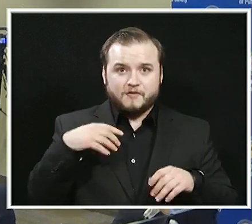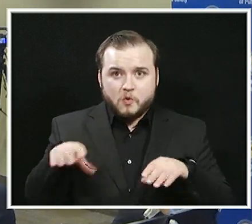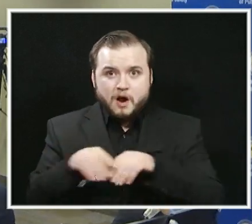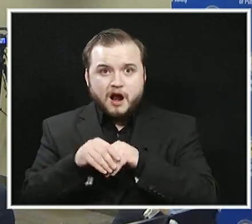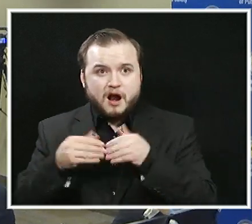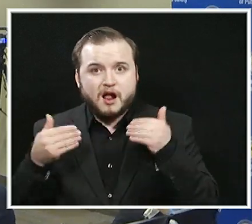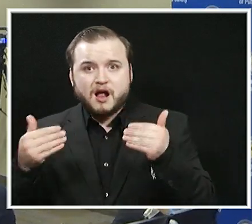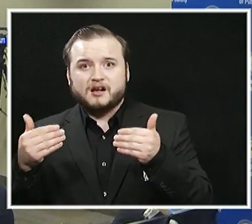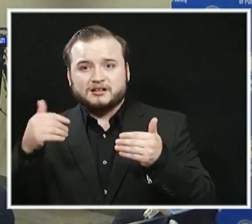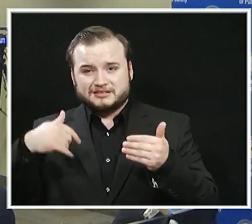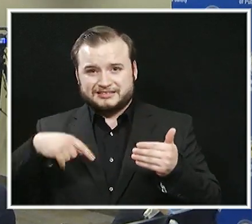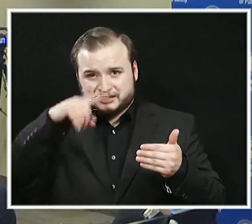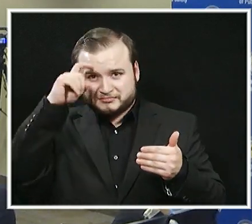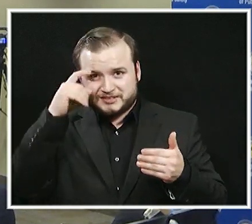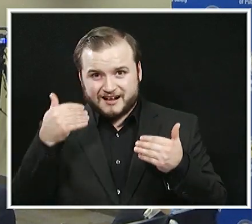[ off mic ]